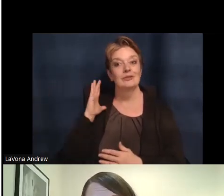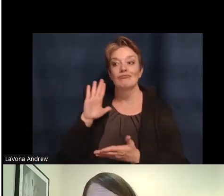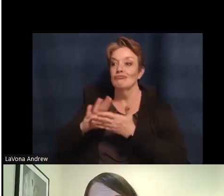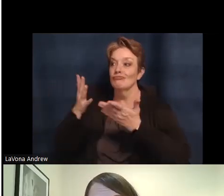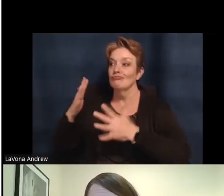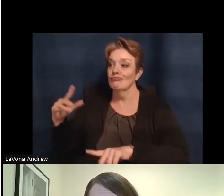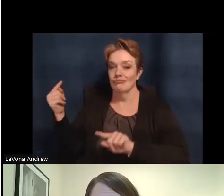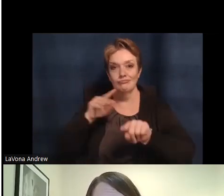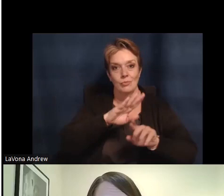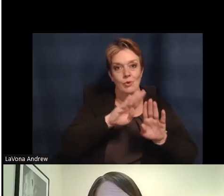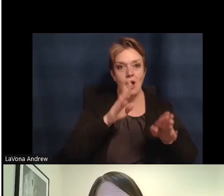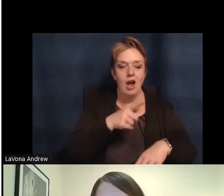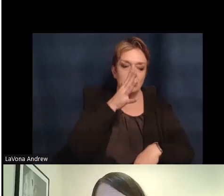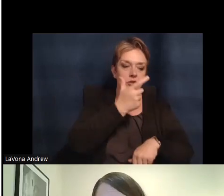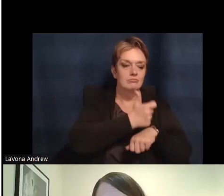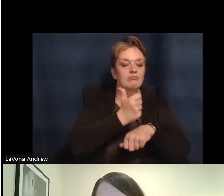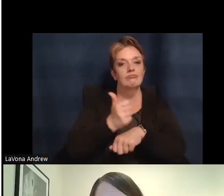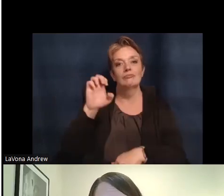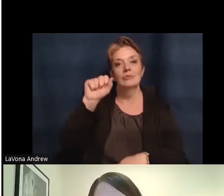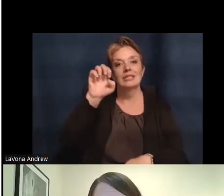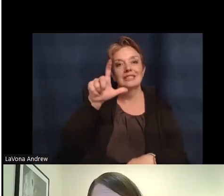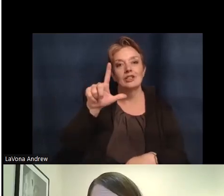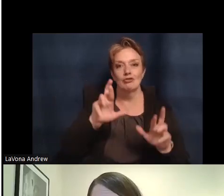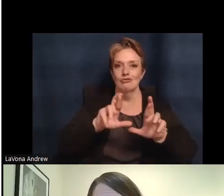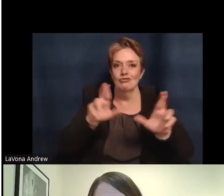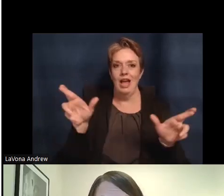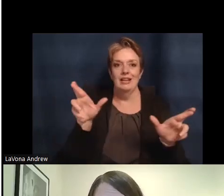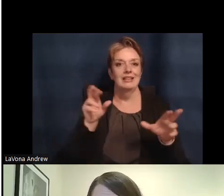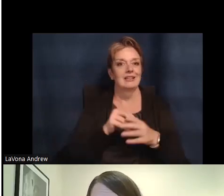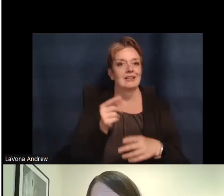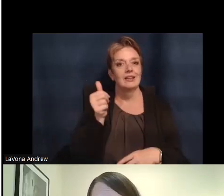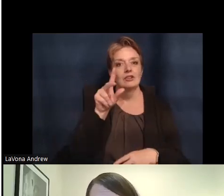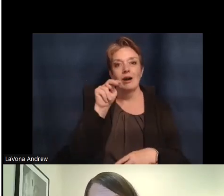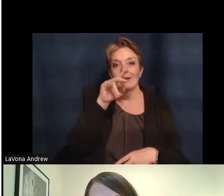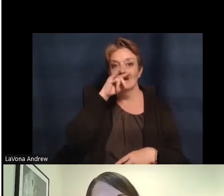She'd have easels set up in the garden, and the kids could paint if they wanted to,